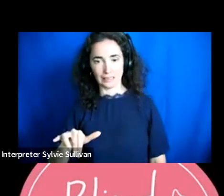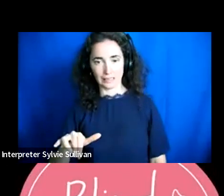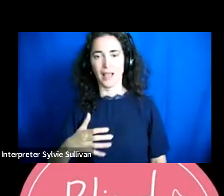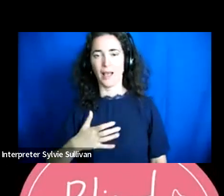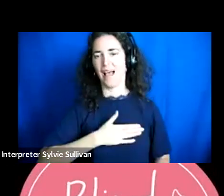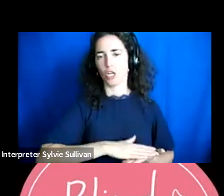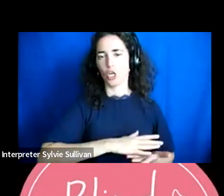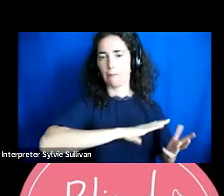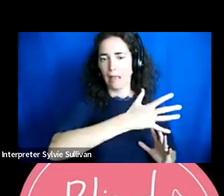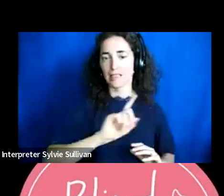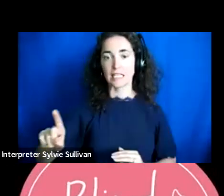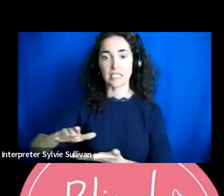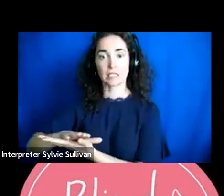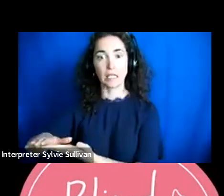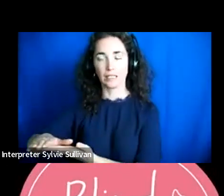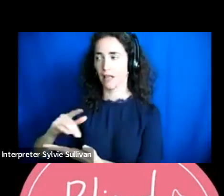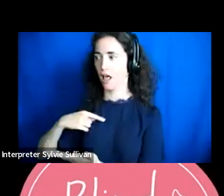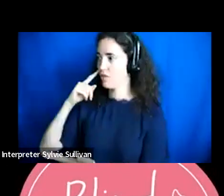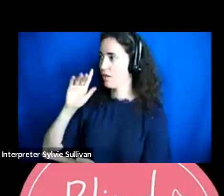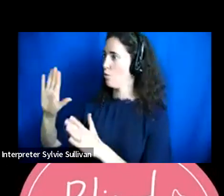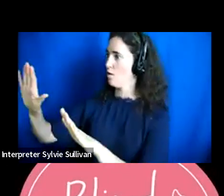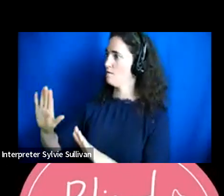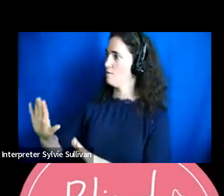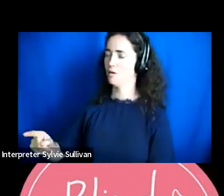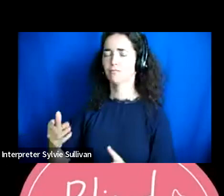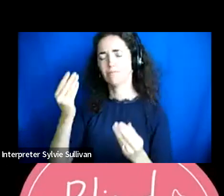I think it was wonderful, and I just thank you from the bottom of my heart.